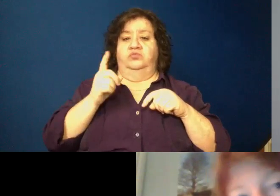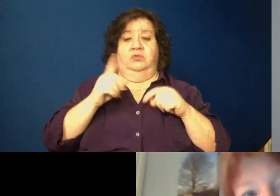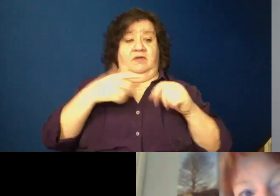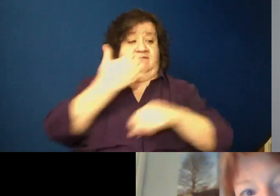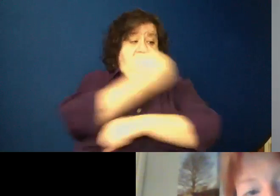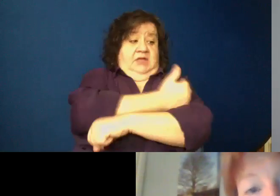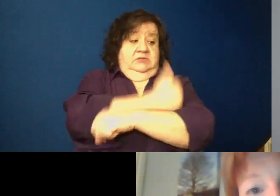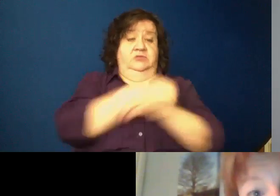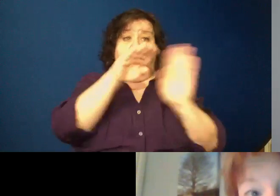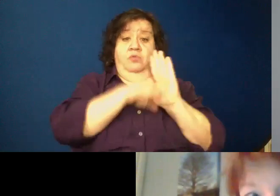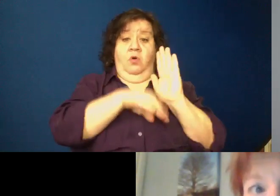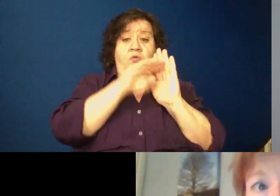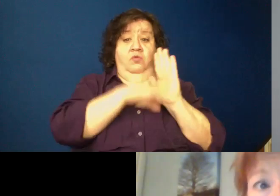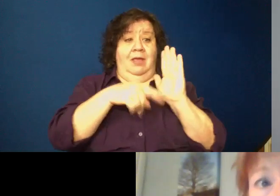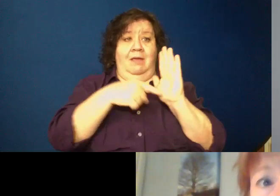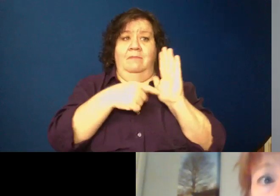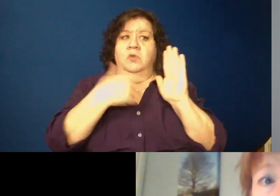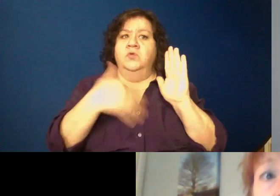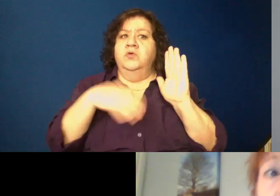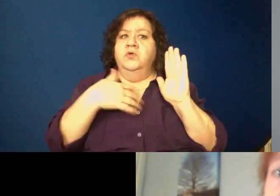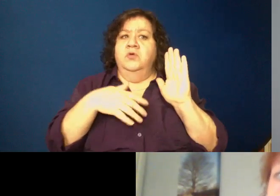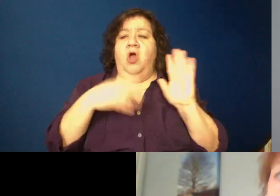know the same people who are concerned about vaccination in general are concerned about a